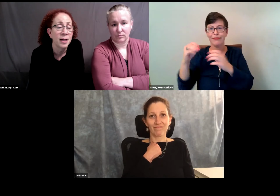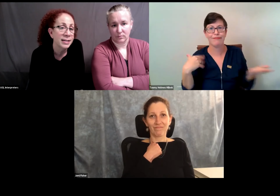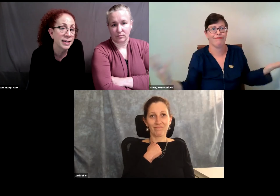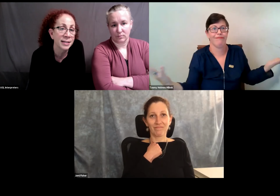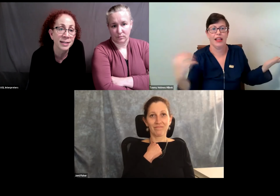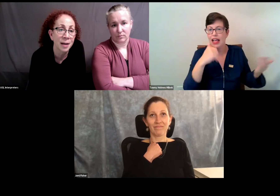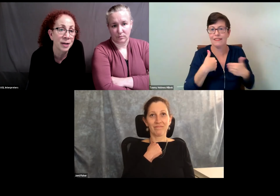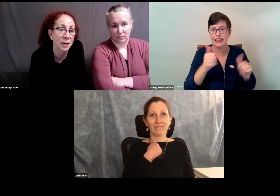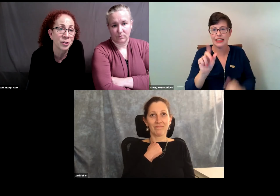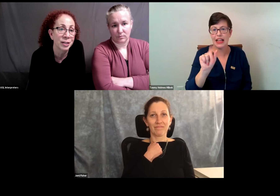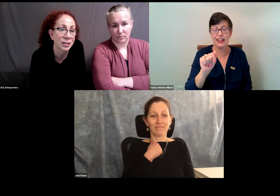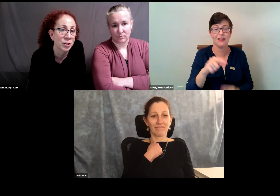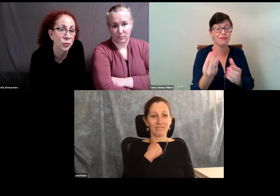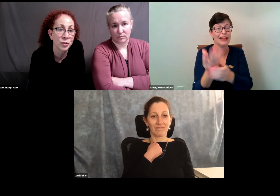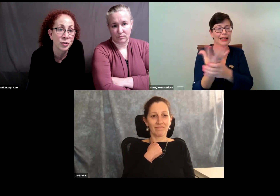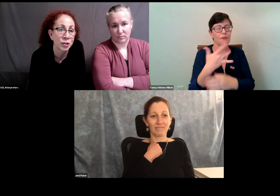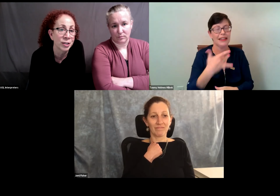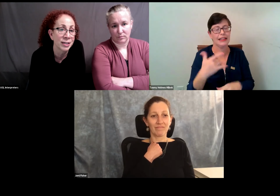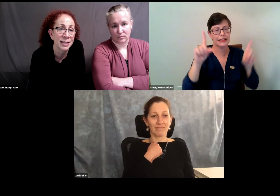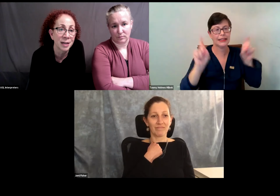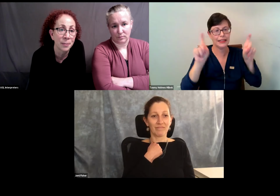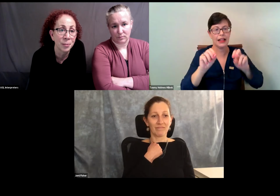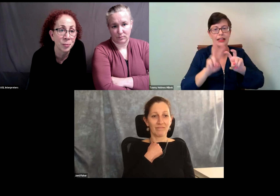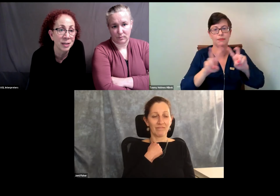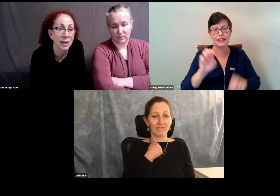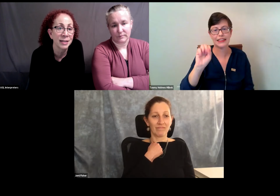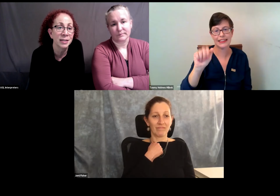testing has not been able to continue research and data has not been able to be collected so.